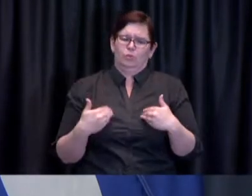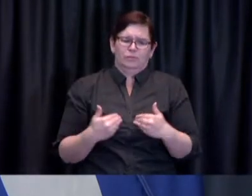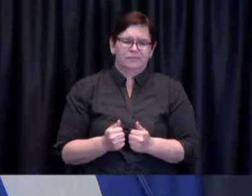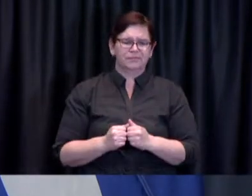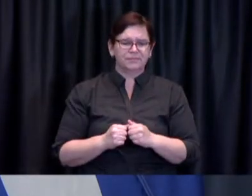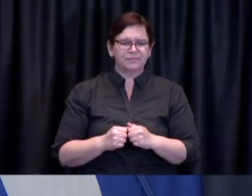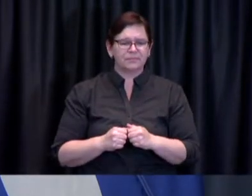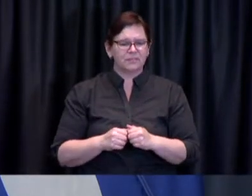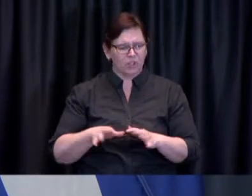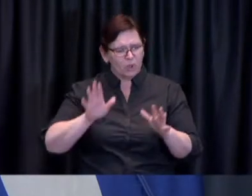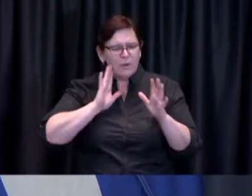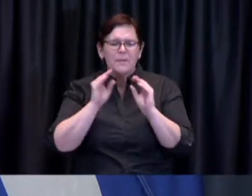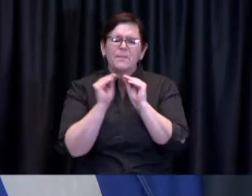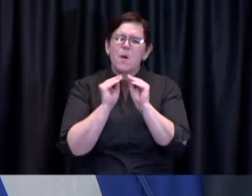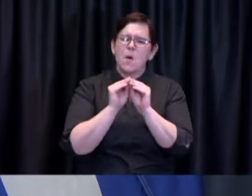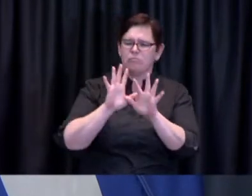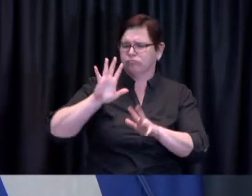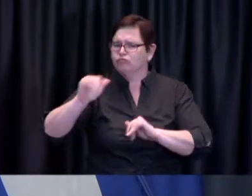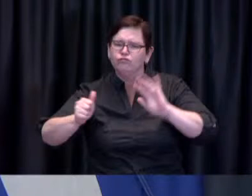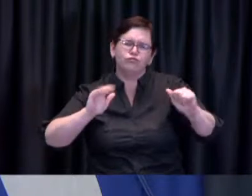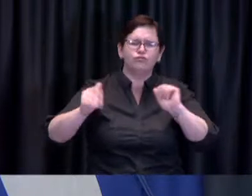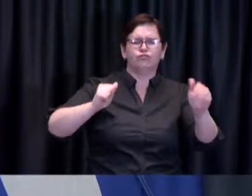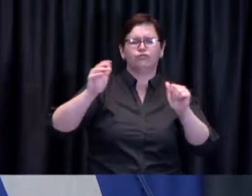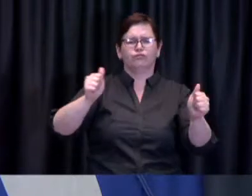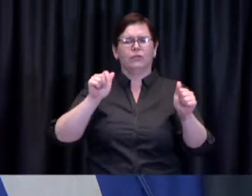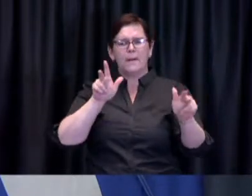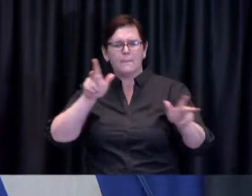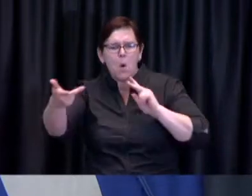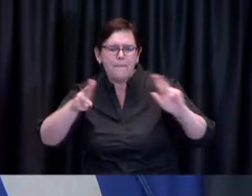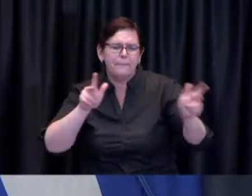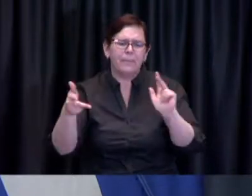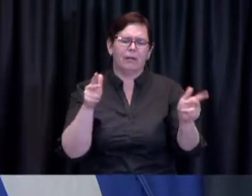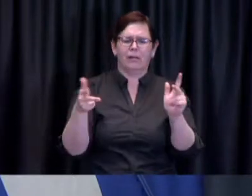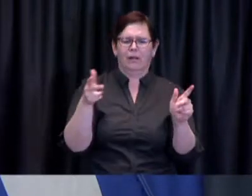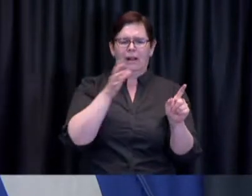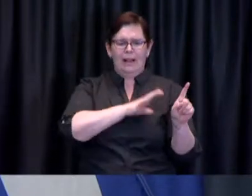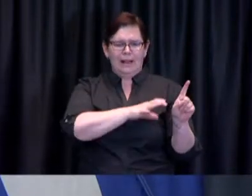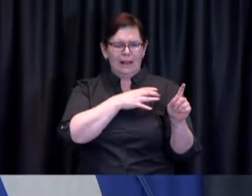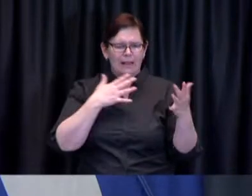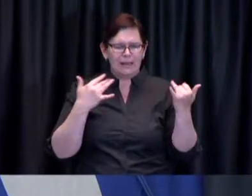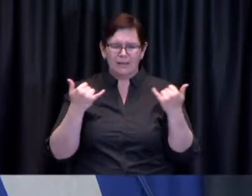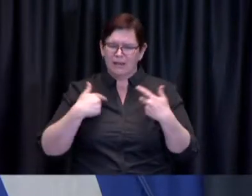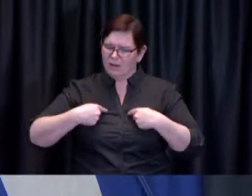few weeks and that planning is underway in earnest and ongoing between Toronto Public